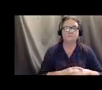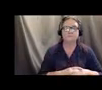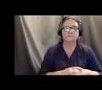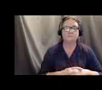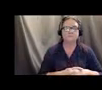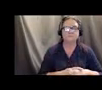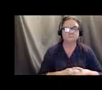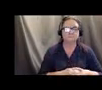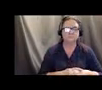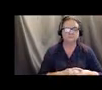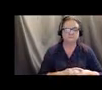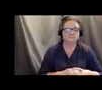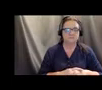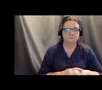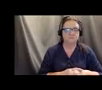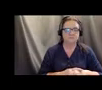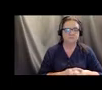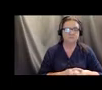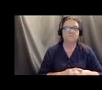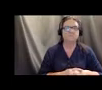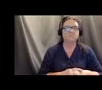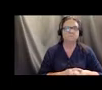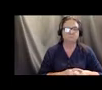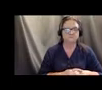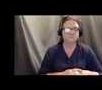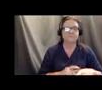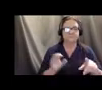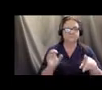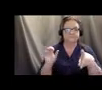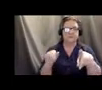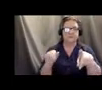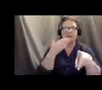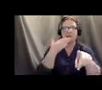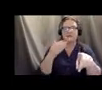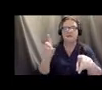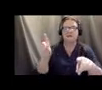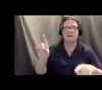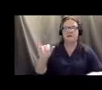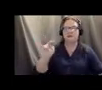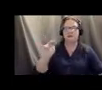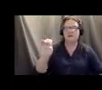Thank you Diane.